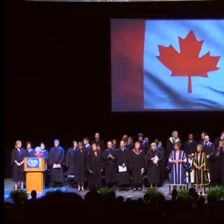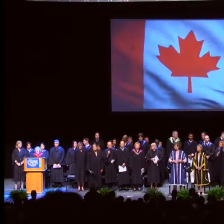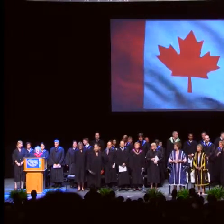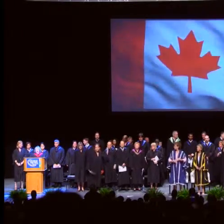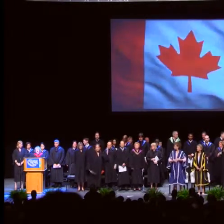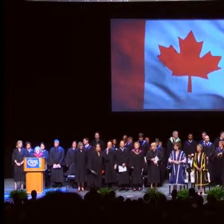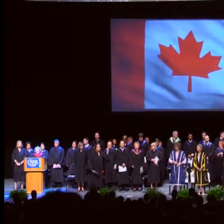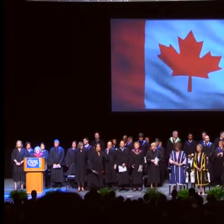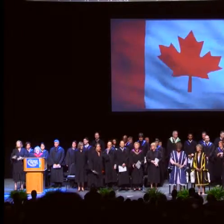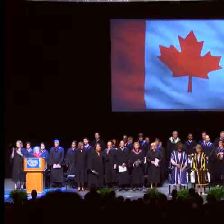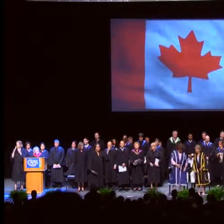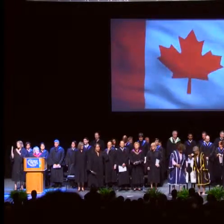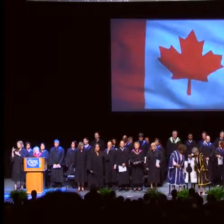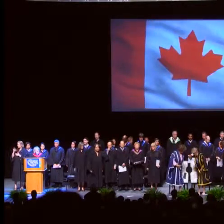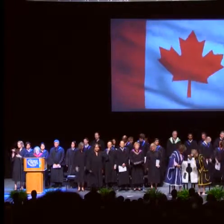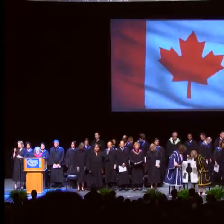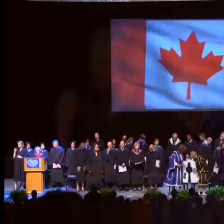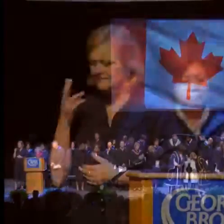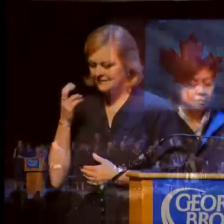THANK YOU JOSEPH. PLEASE TAKE YOUR SEATS.